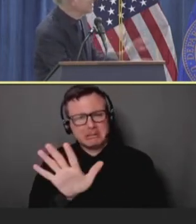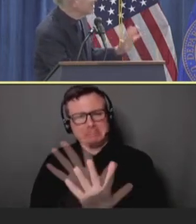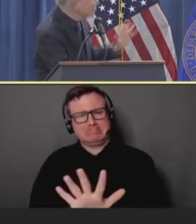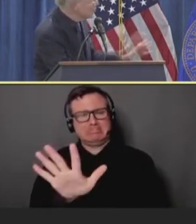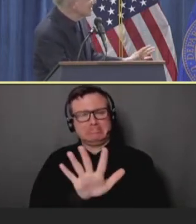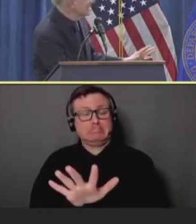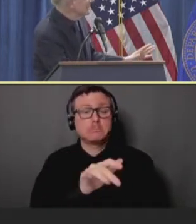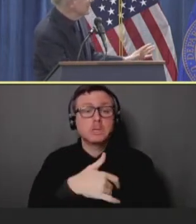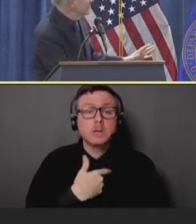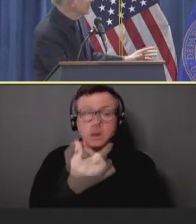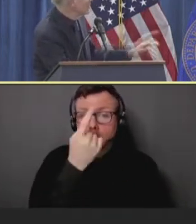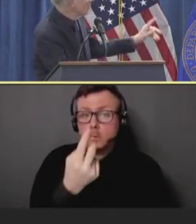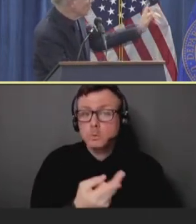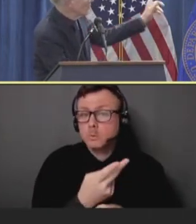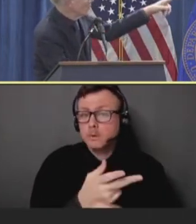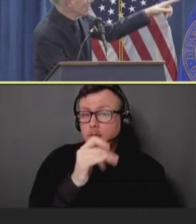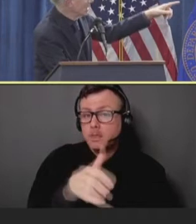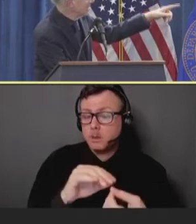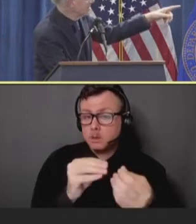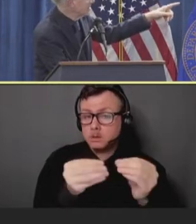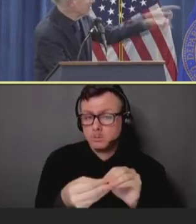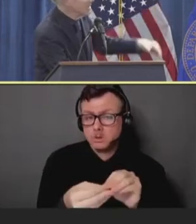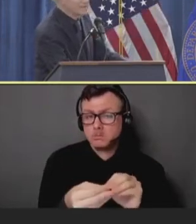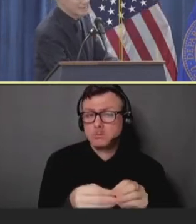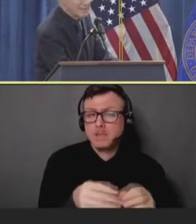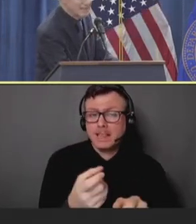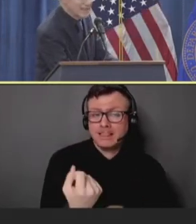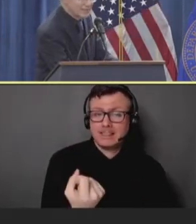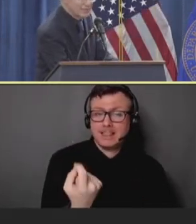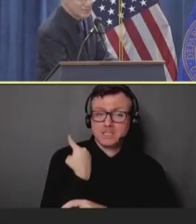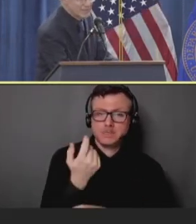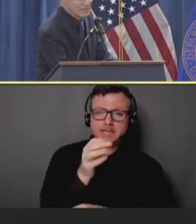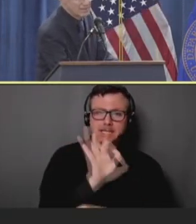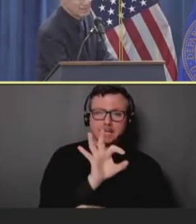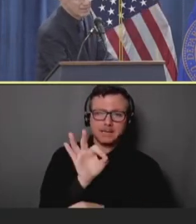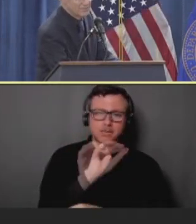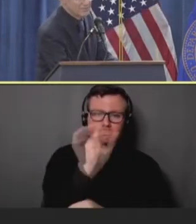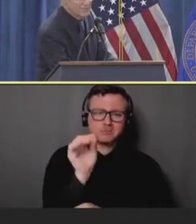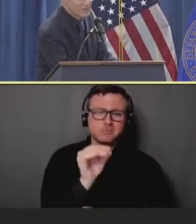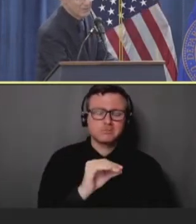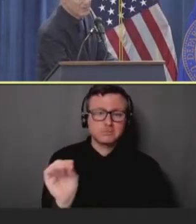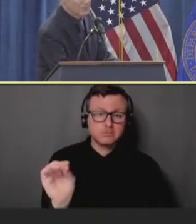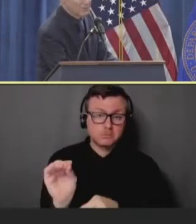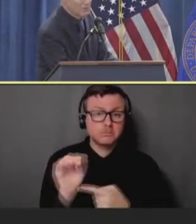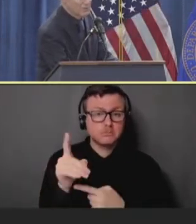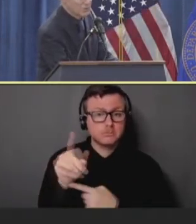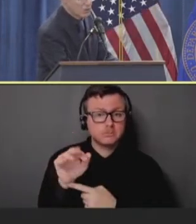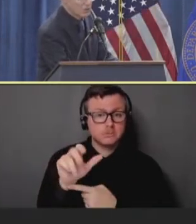Just using that figure where we were last year, 99 percent of paralytic polio was caused